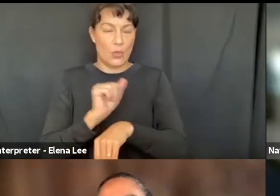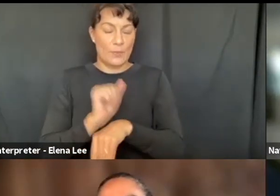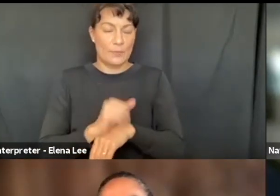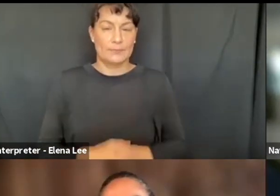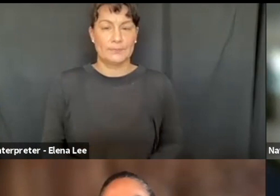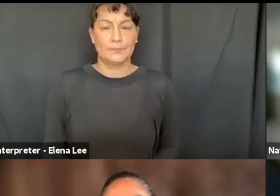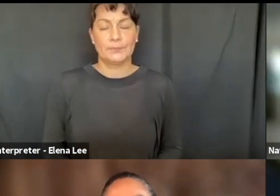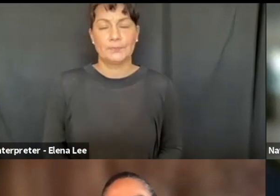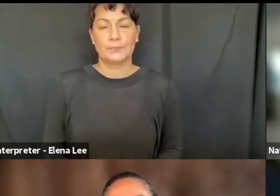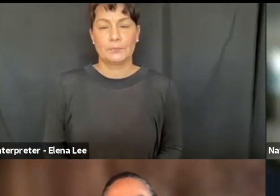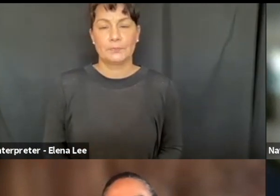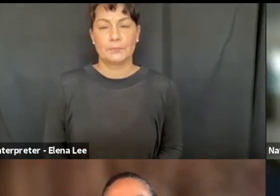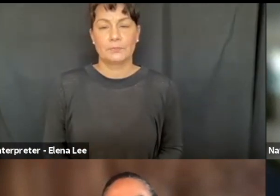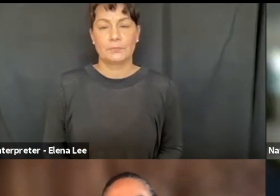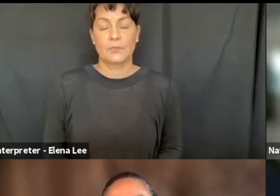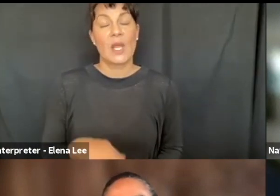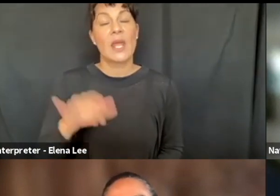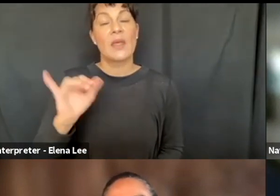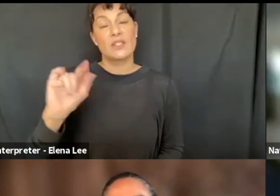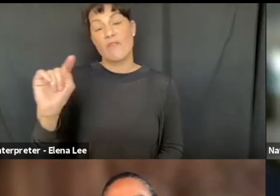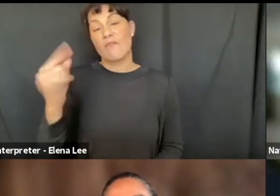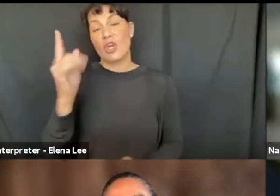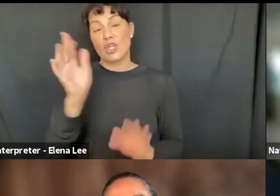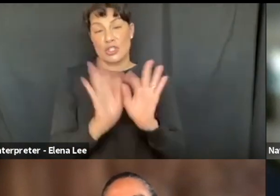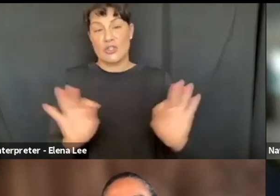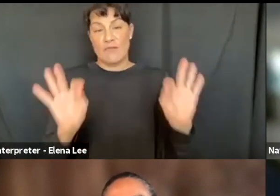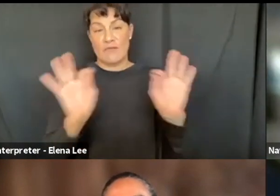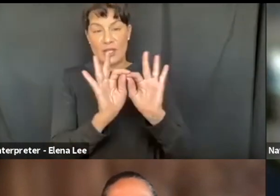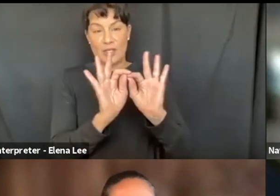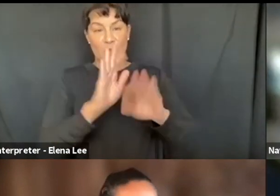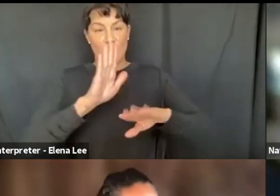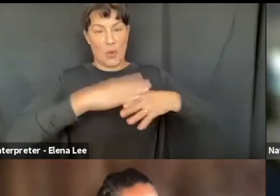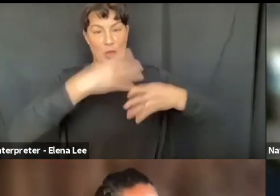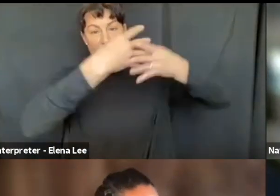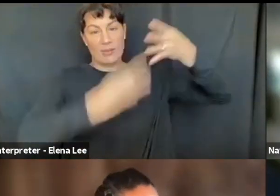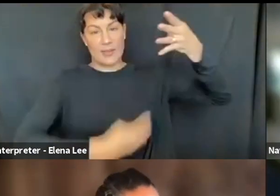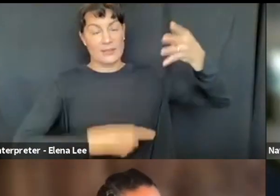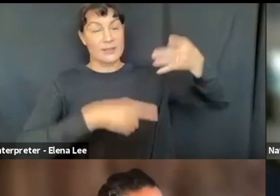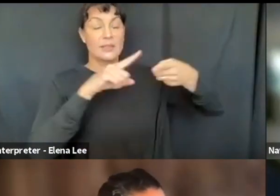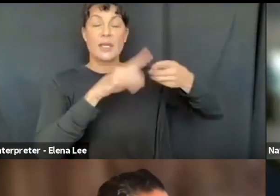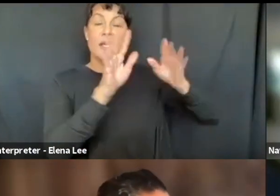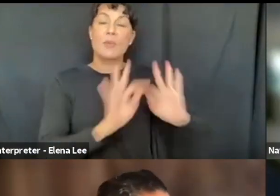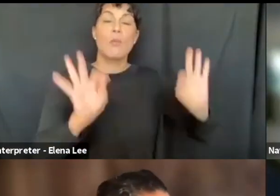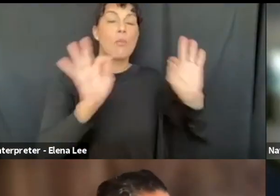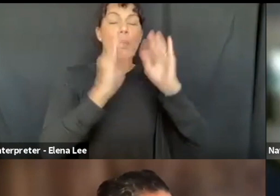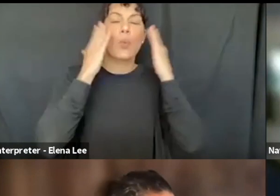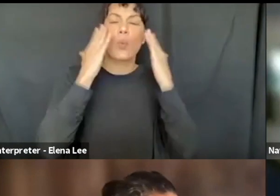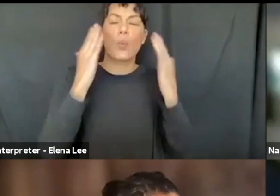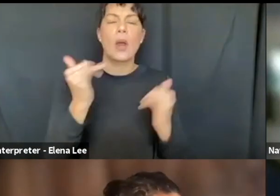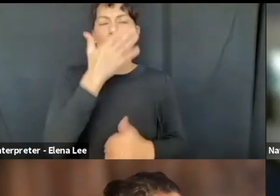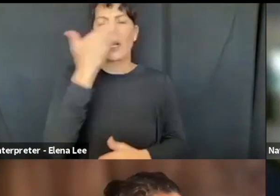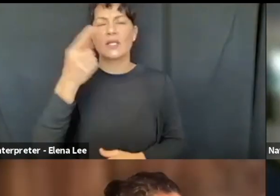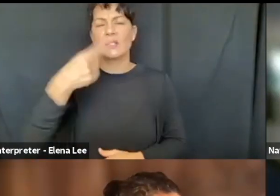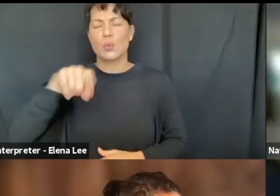It's the first value that we list in the framework. And it's important because when you approach filmmaking